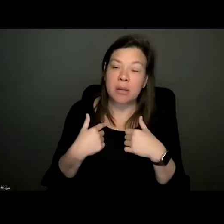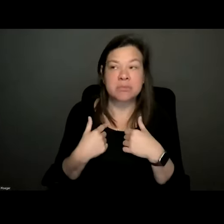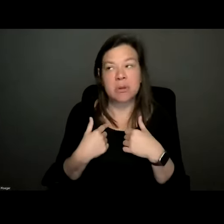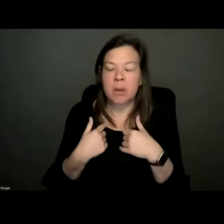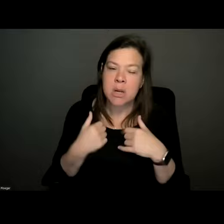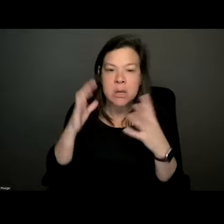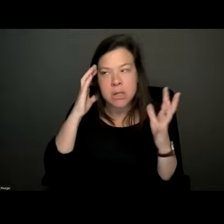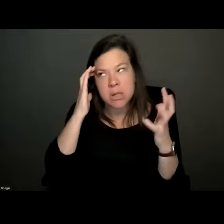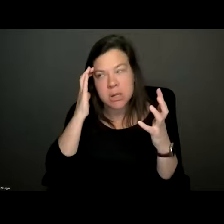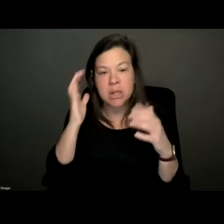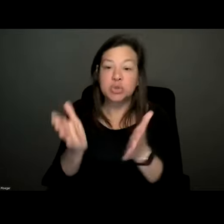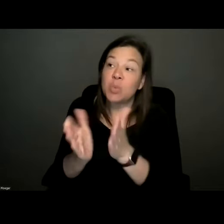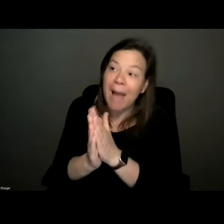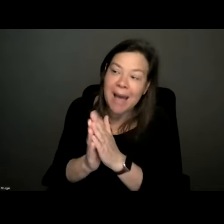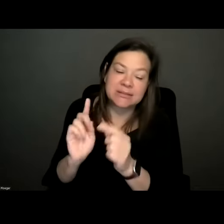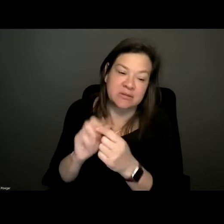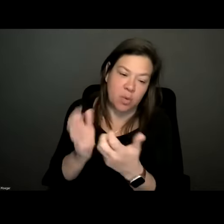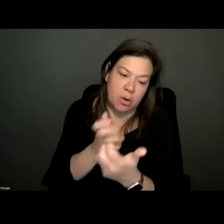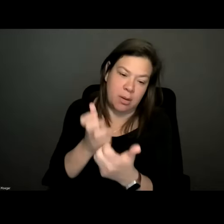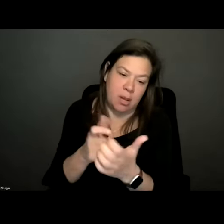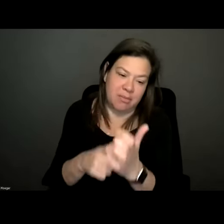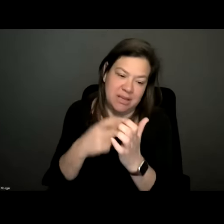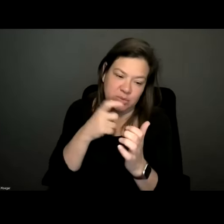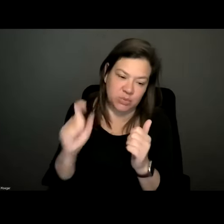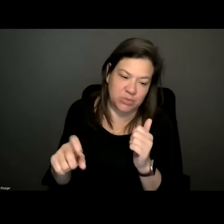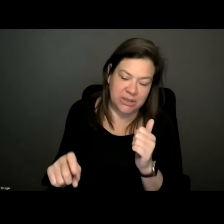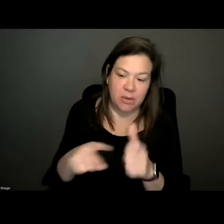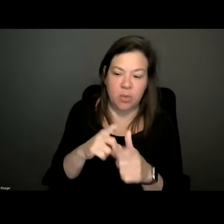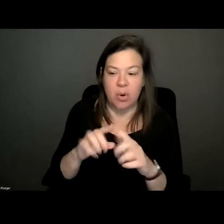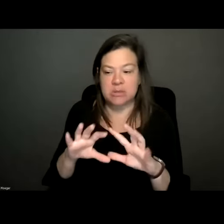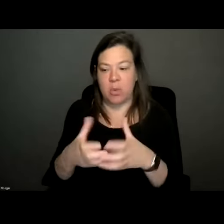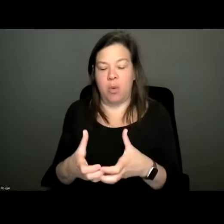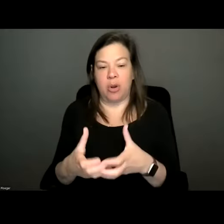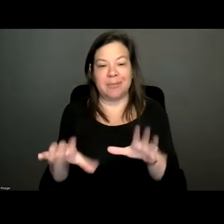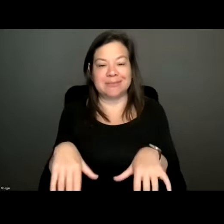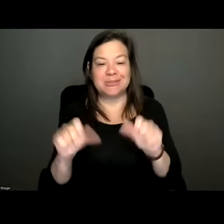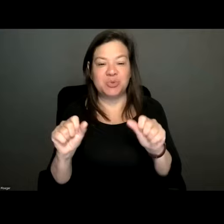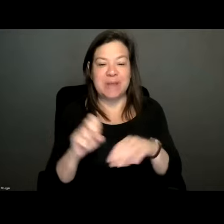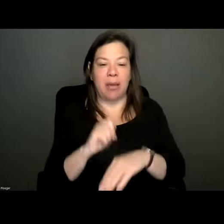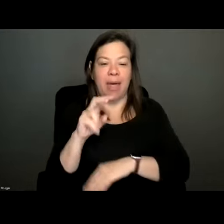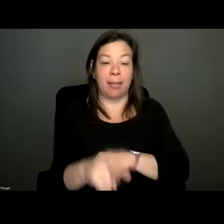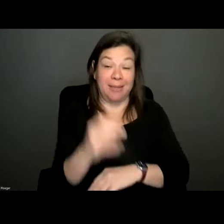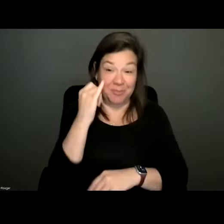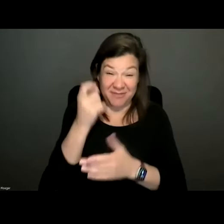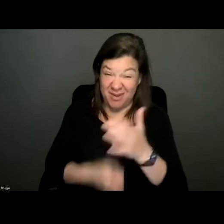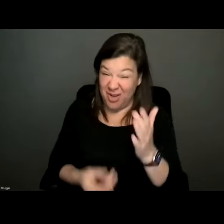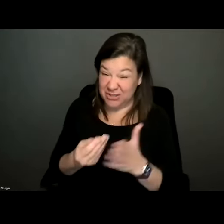to ask for an accommodation that you need or as an an organization, to take the leap, especially if it costs money,